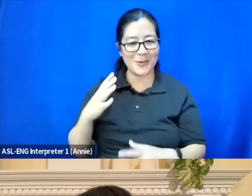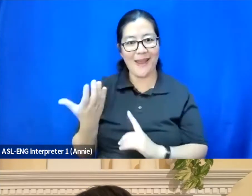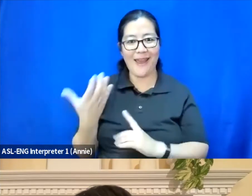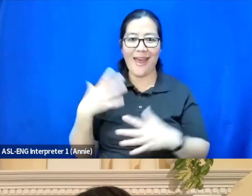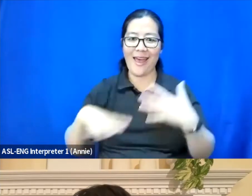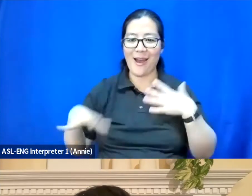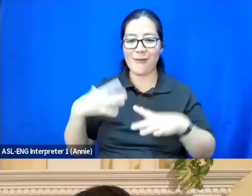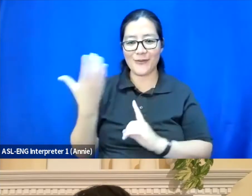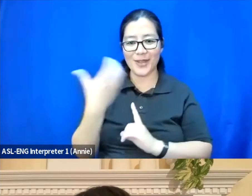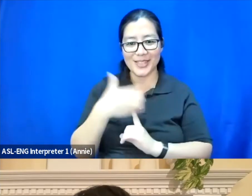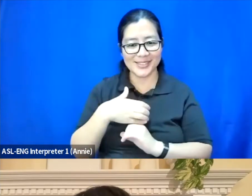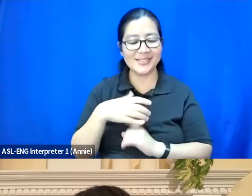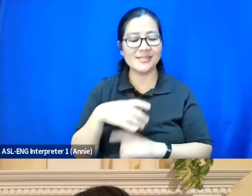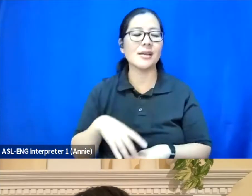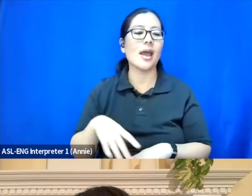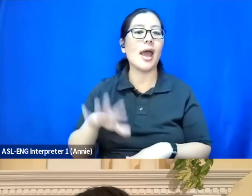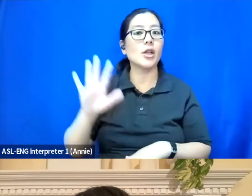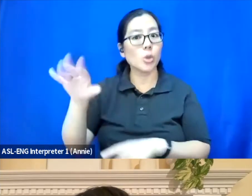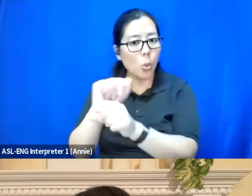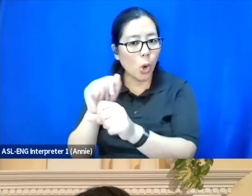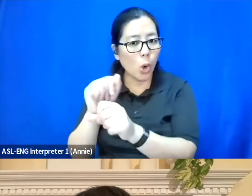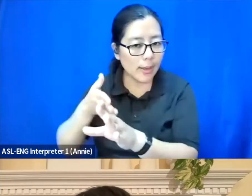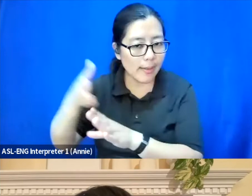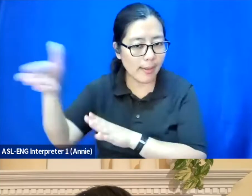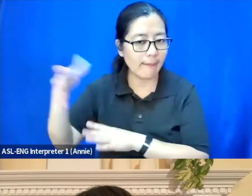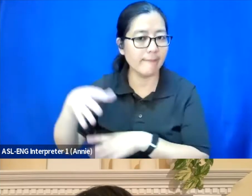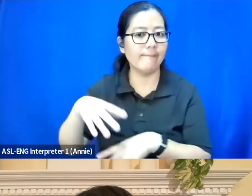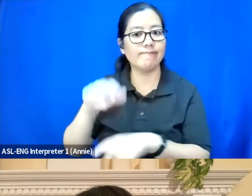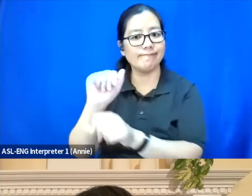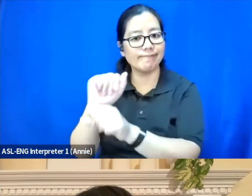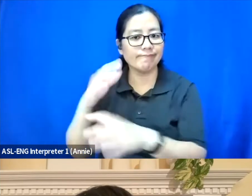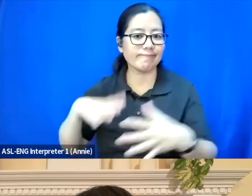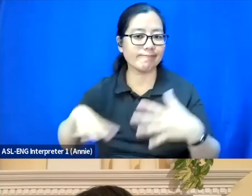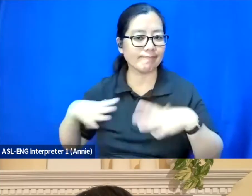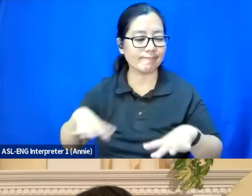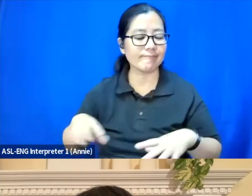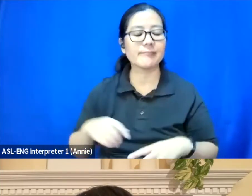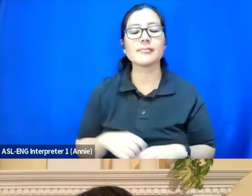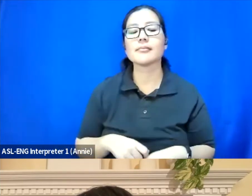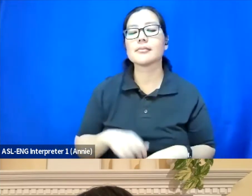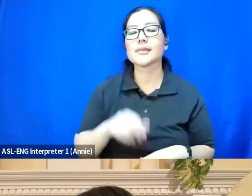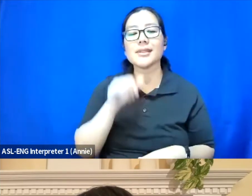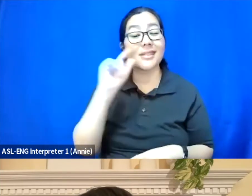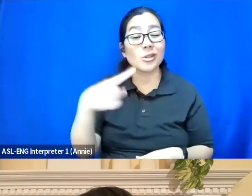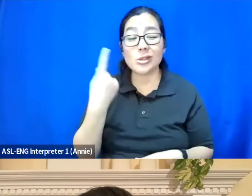And specifically the idea of, like, the work of a book in terms of either --